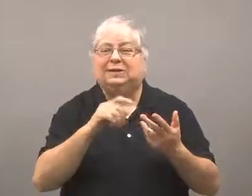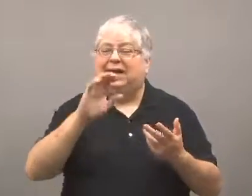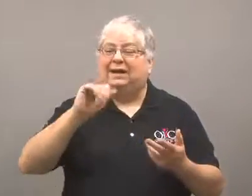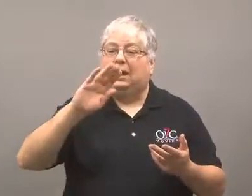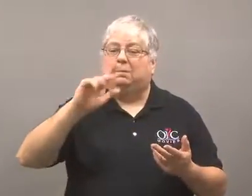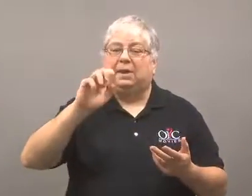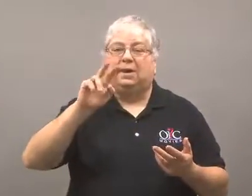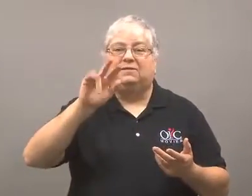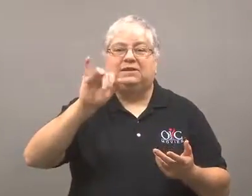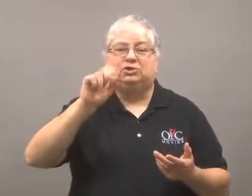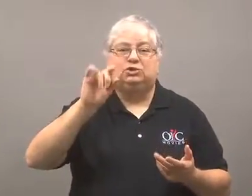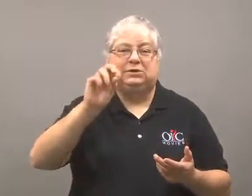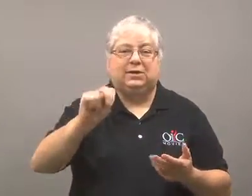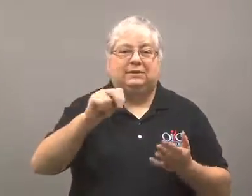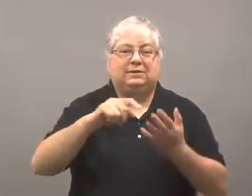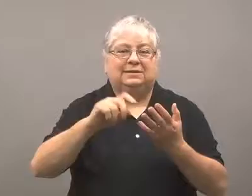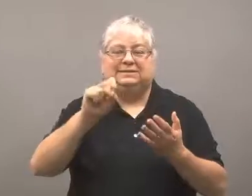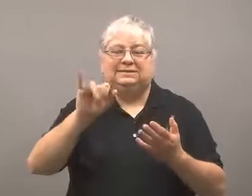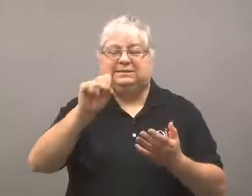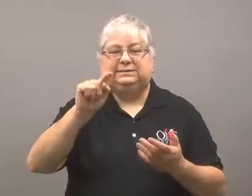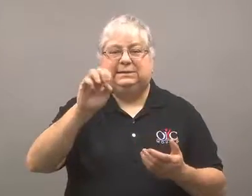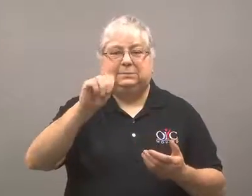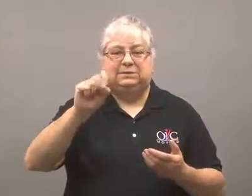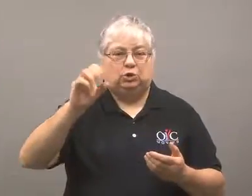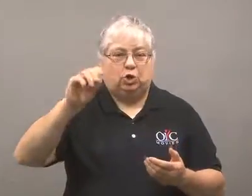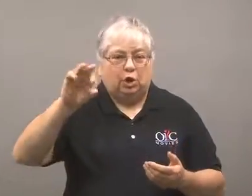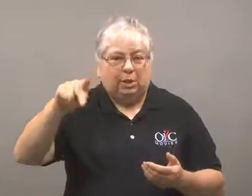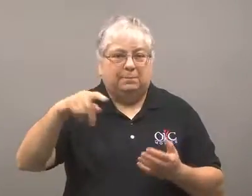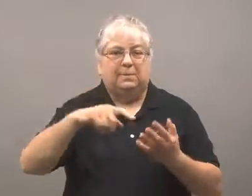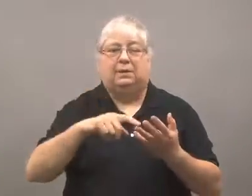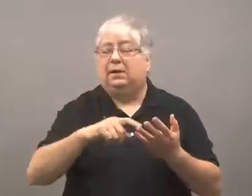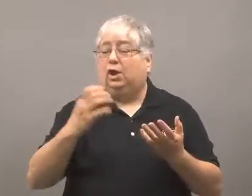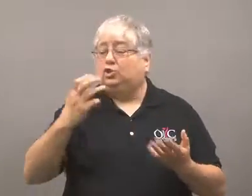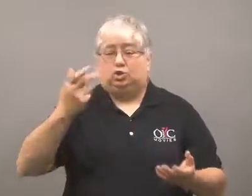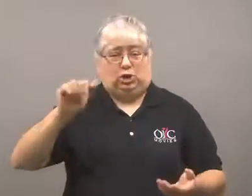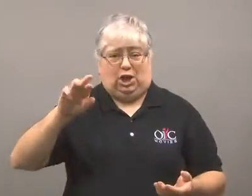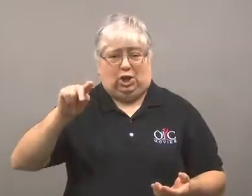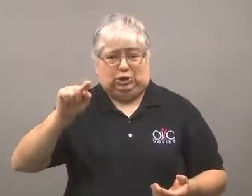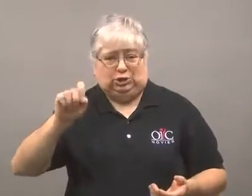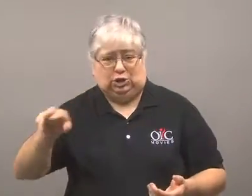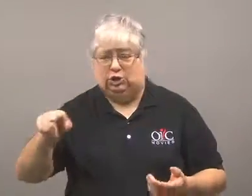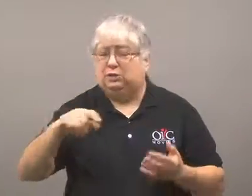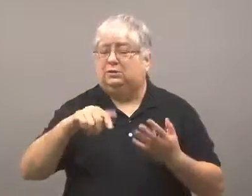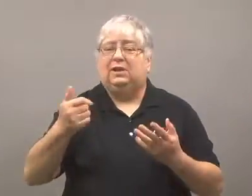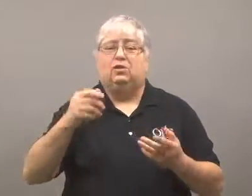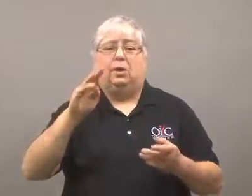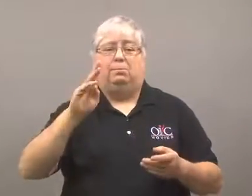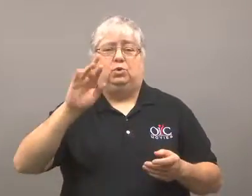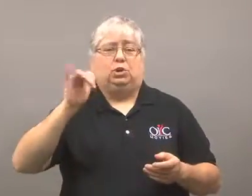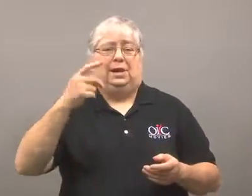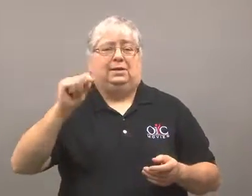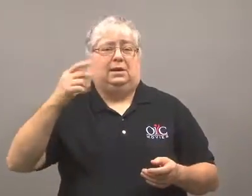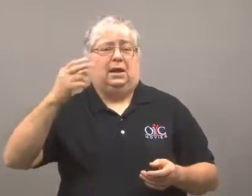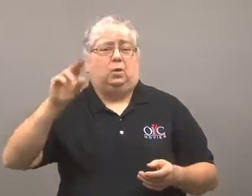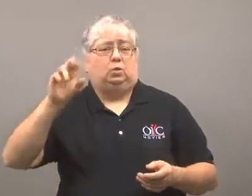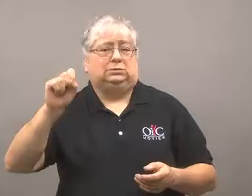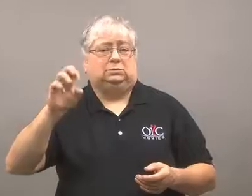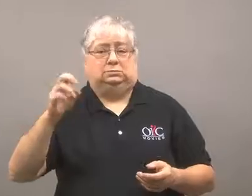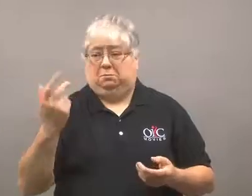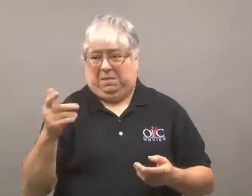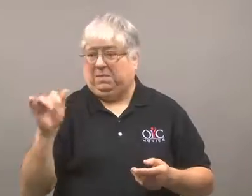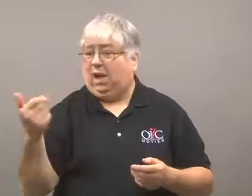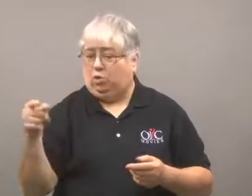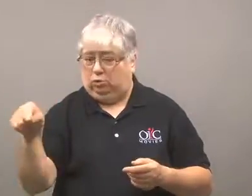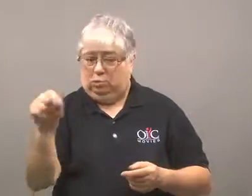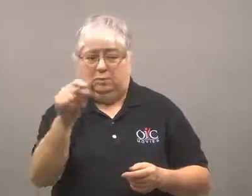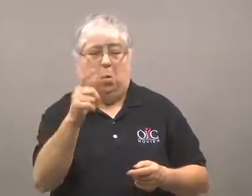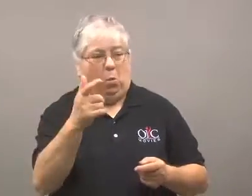Cablevision Systems Corp, Charter and BrightHouse and others